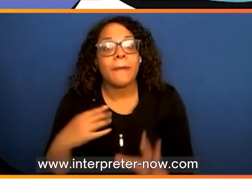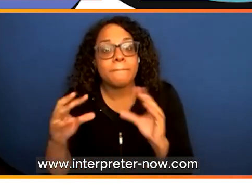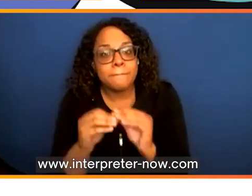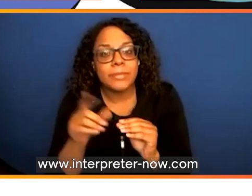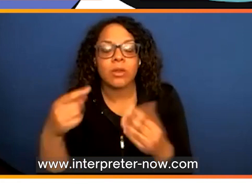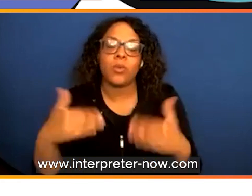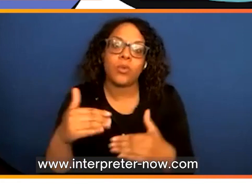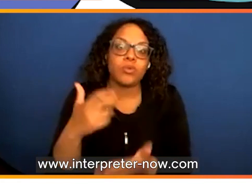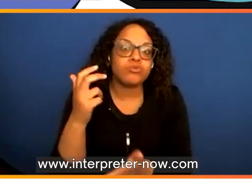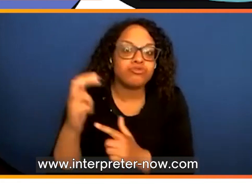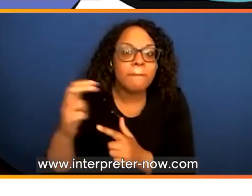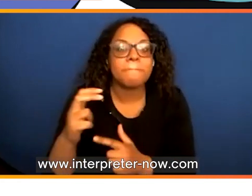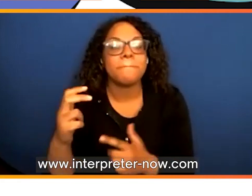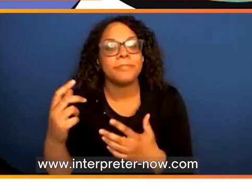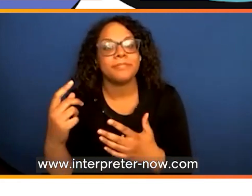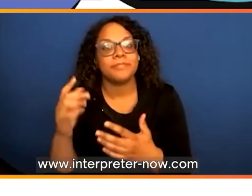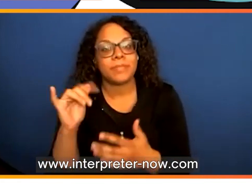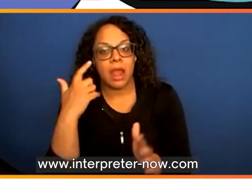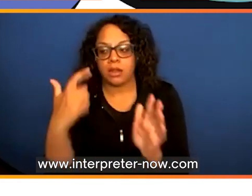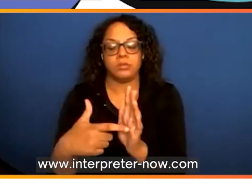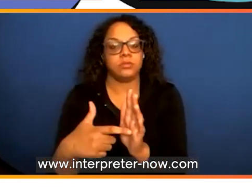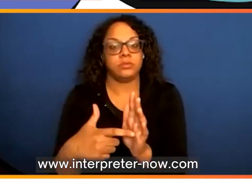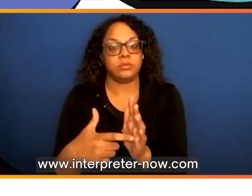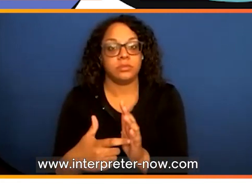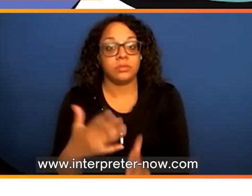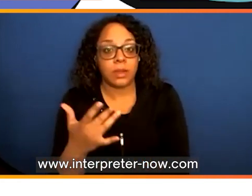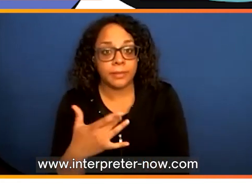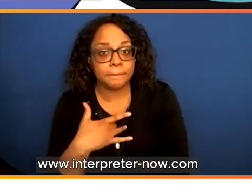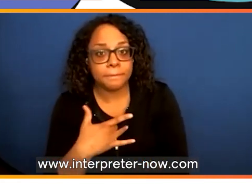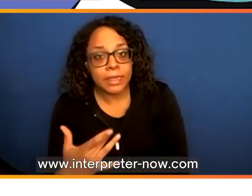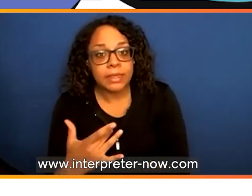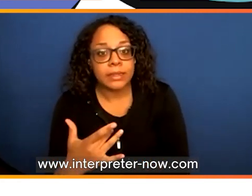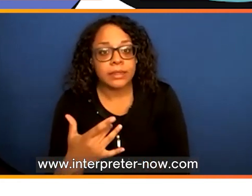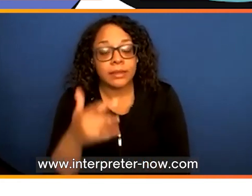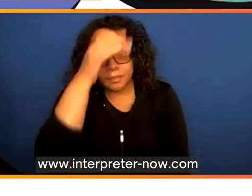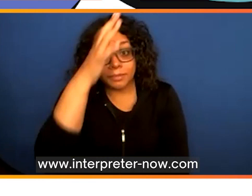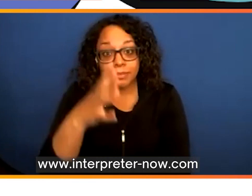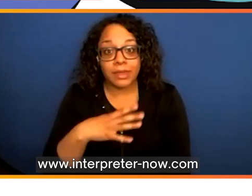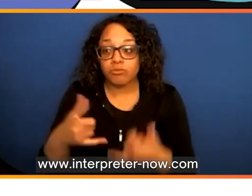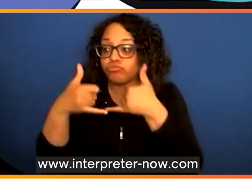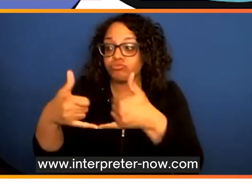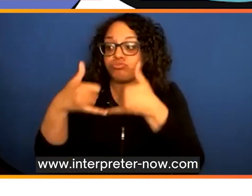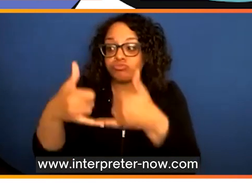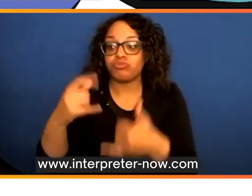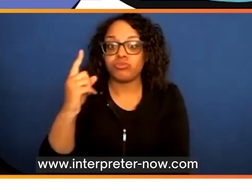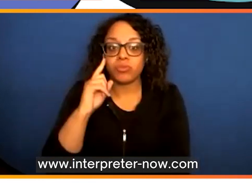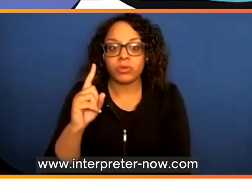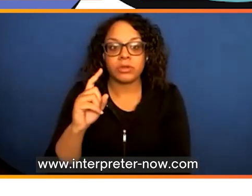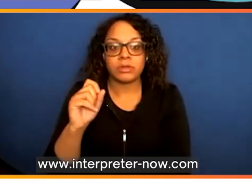more often than not, men are rewarded for their successes more often, where women are